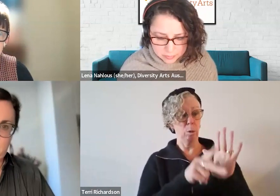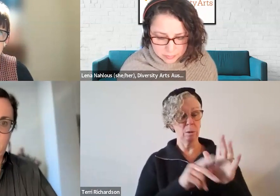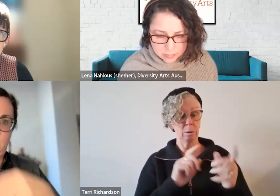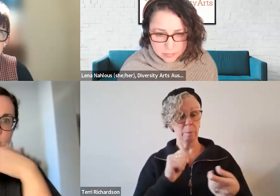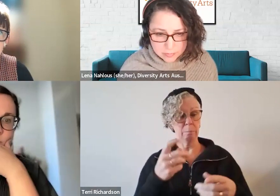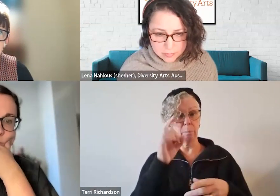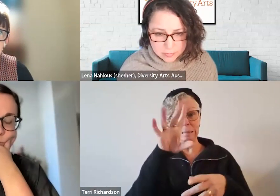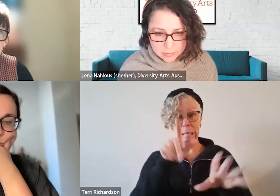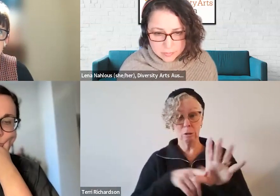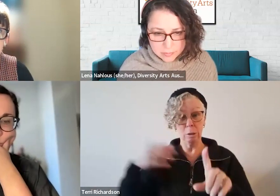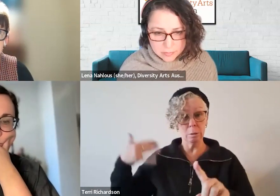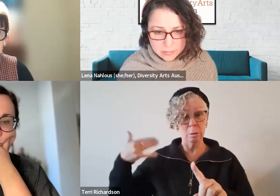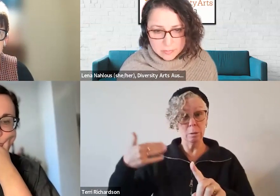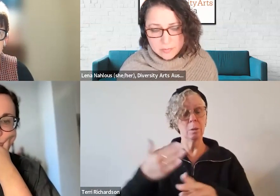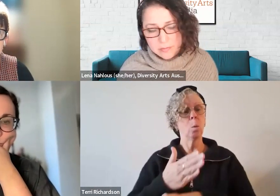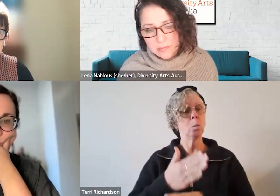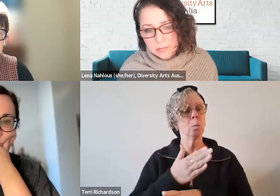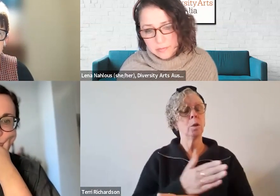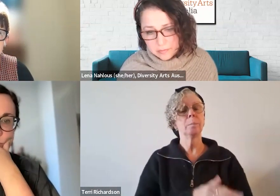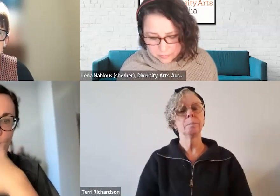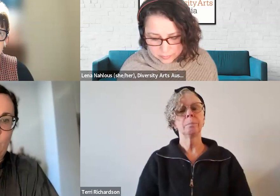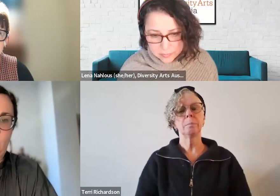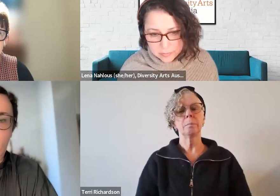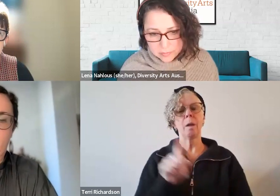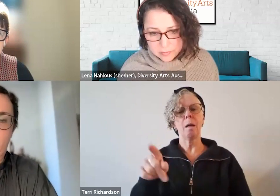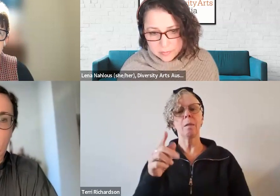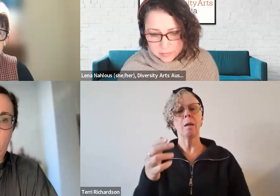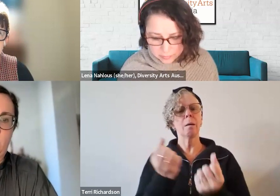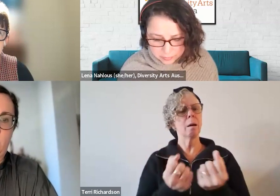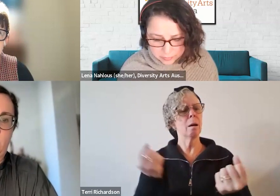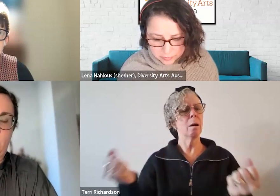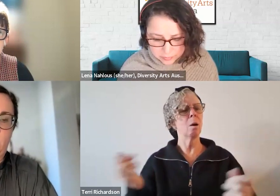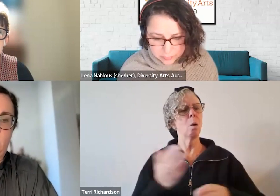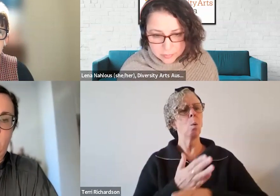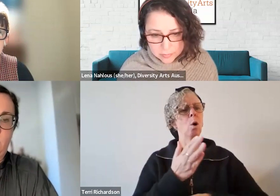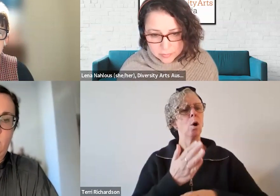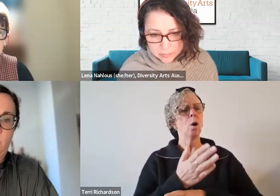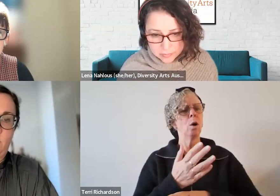And they, through their very long-term work now developed a set of conditions under